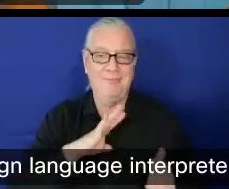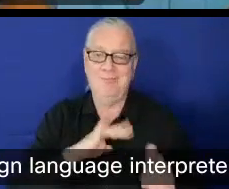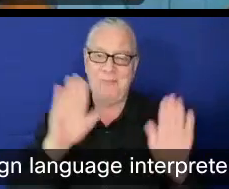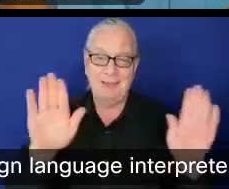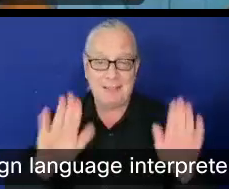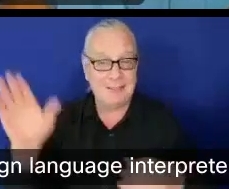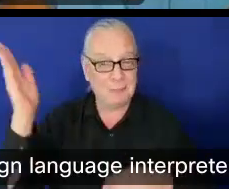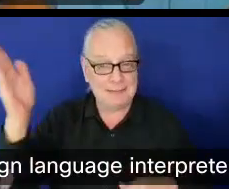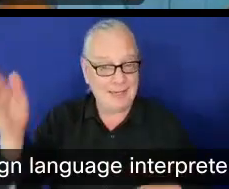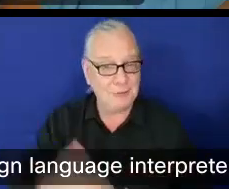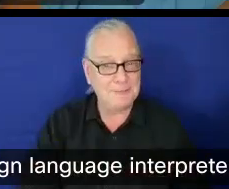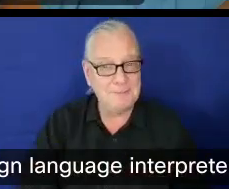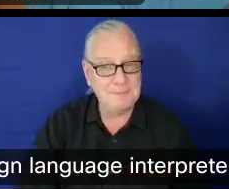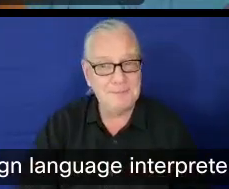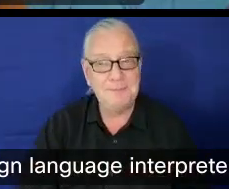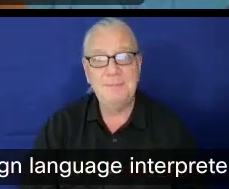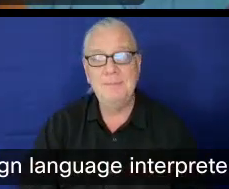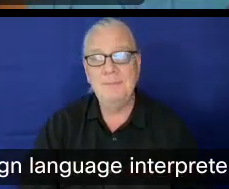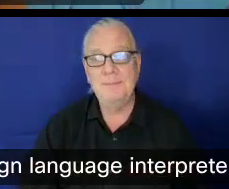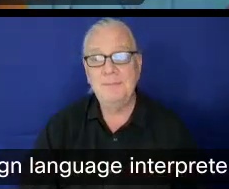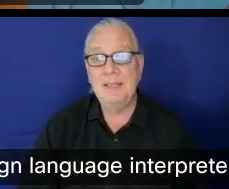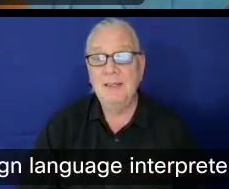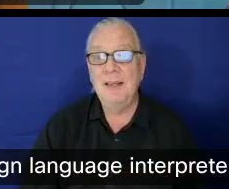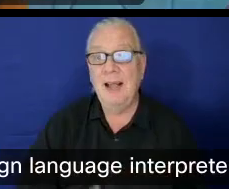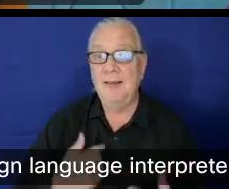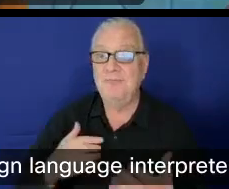I want to take a moment and thank the organizers for having